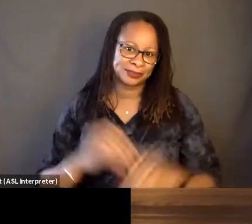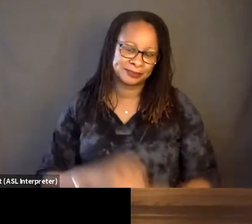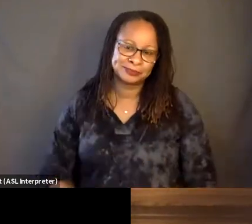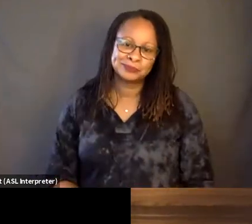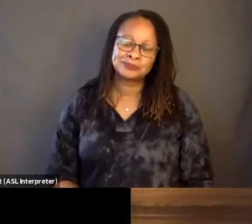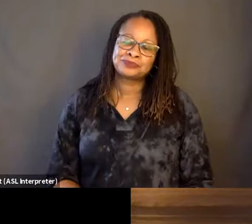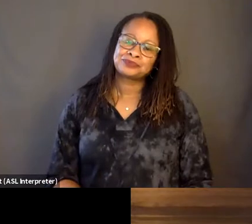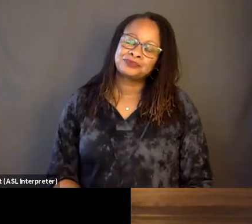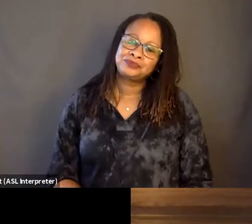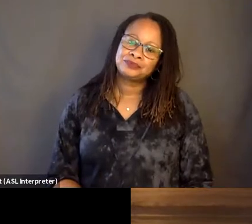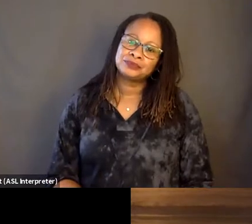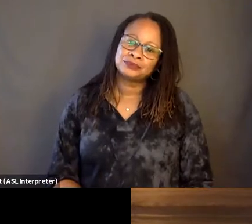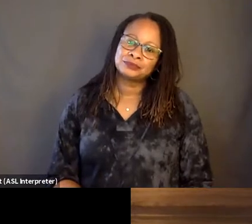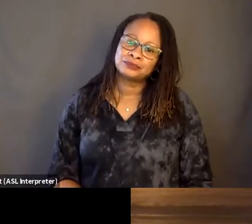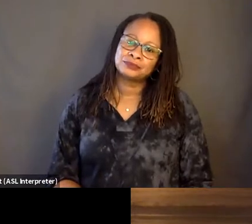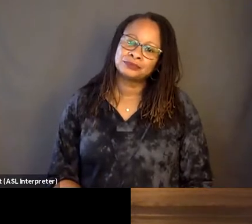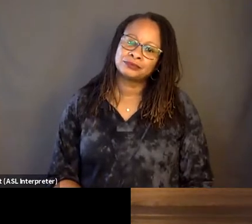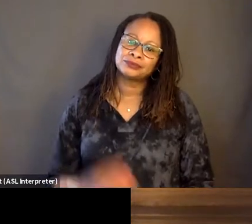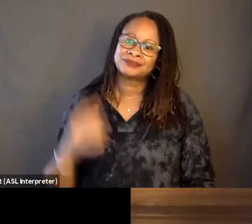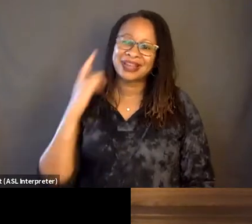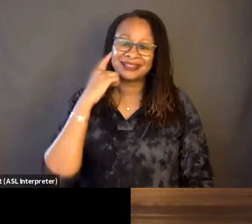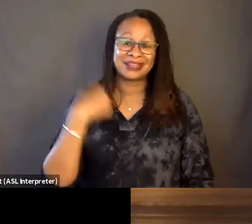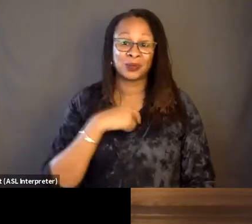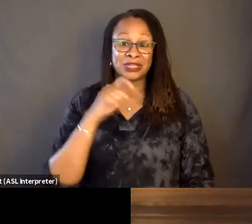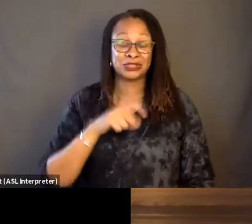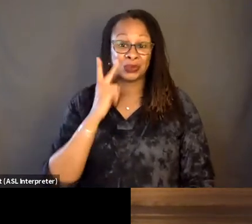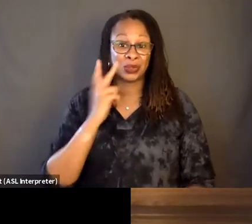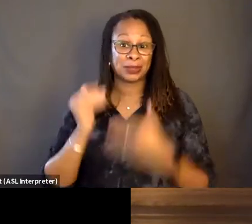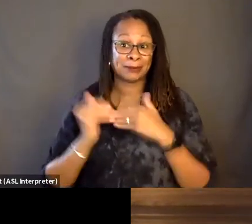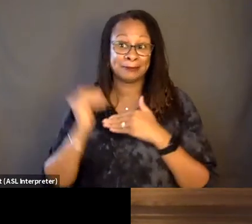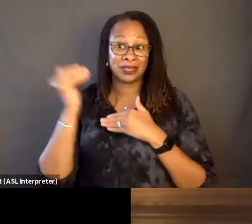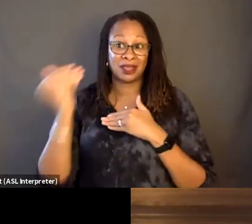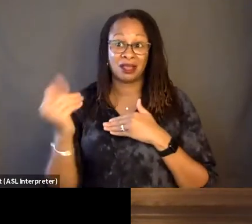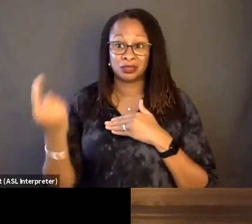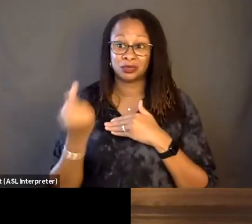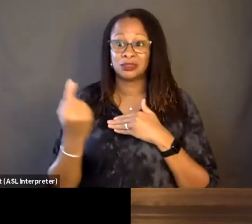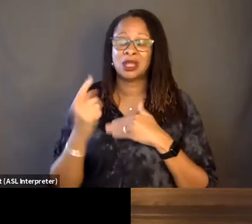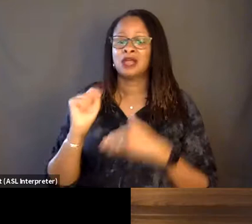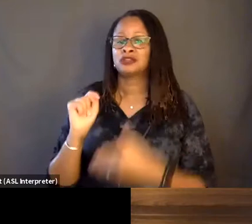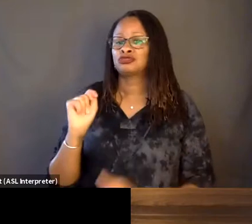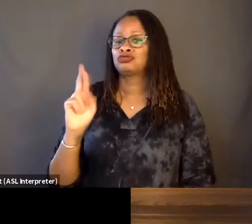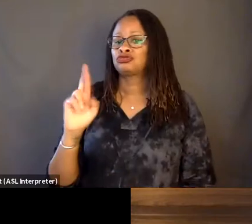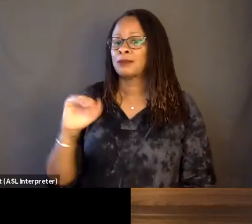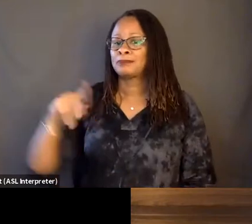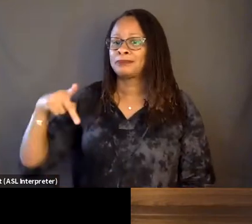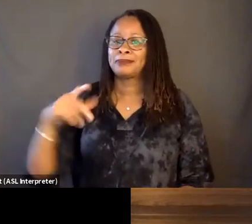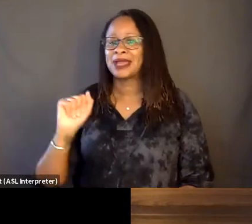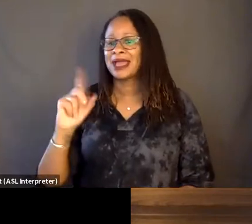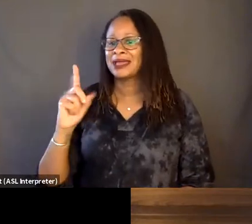I think that we have to look beyond just the Trump administration.